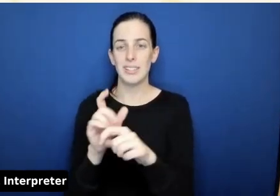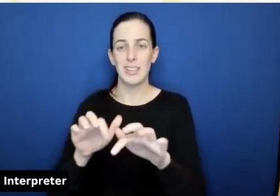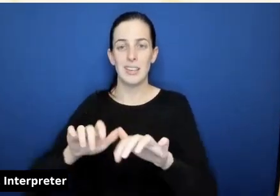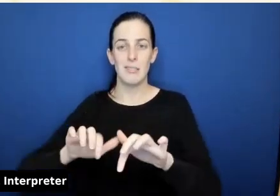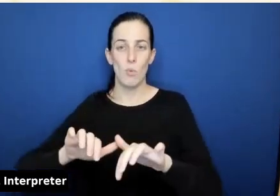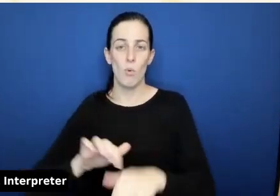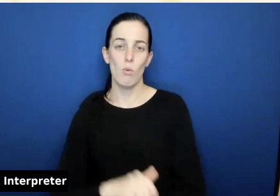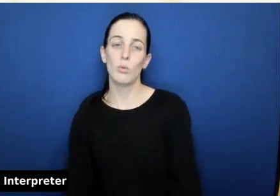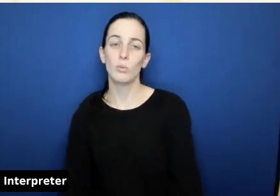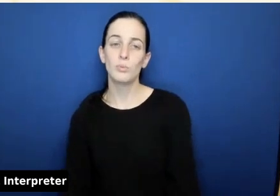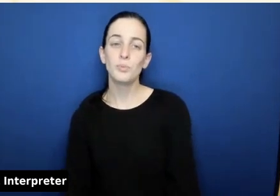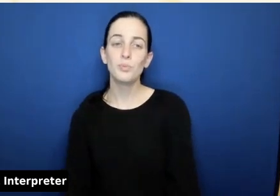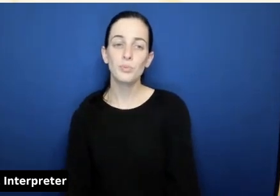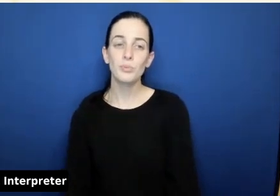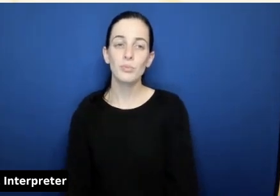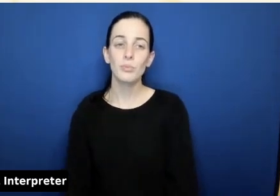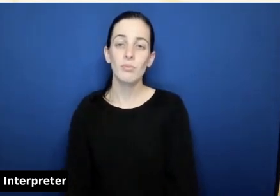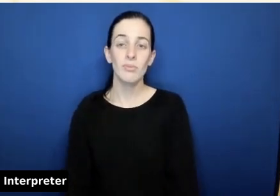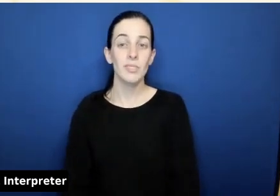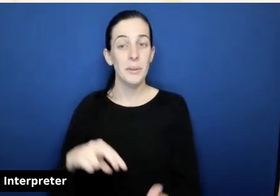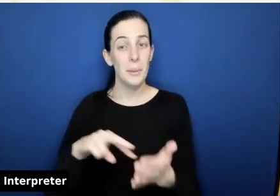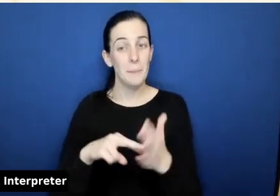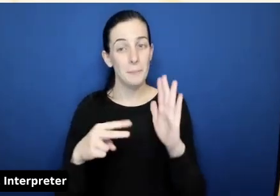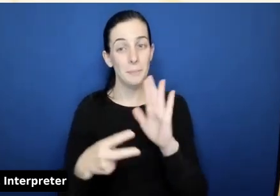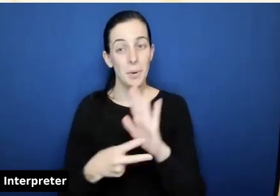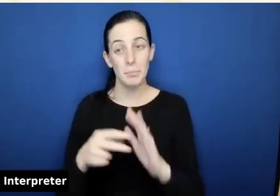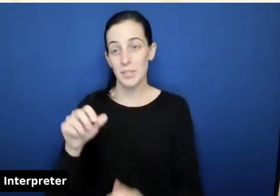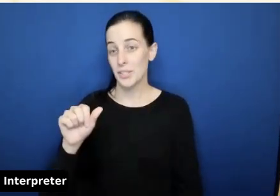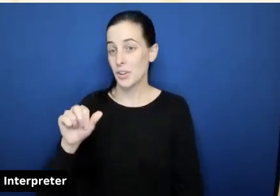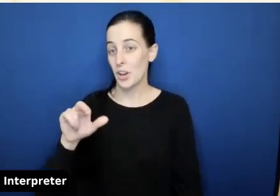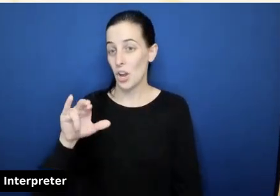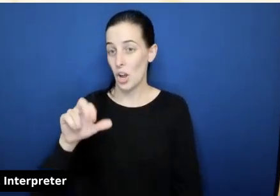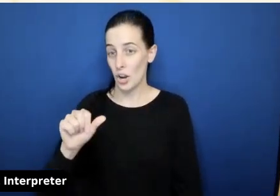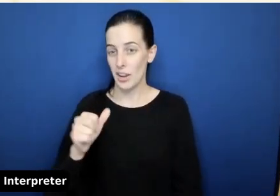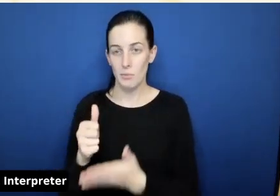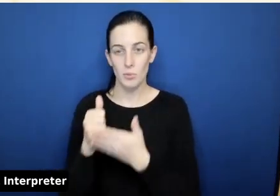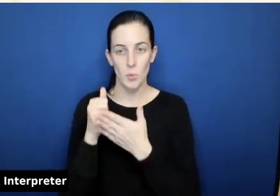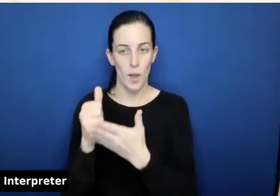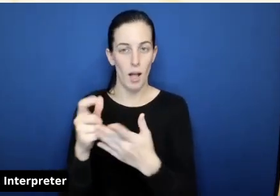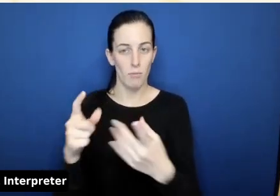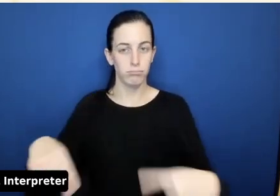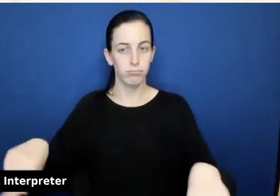So the purpose of ARIA is to help web developers create rich web experiences.